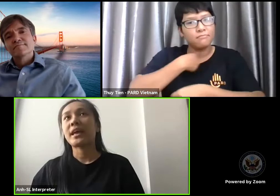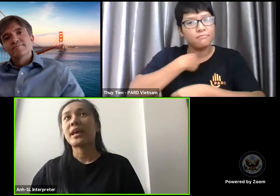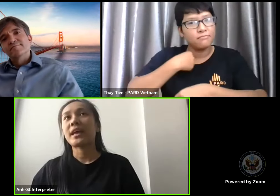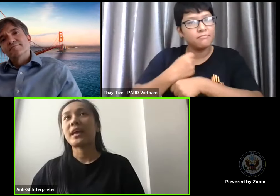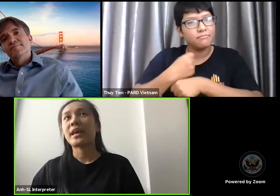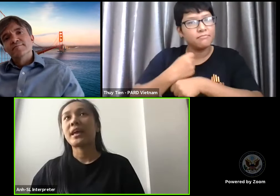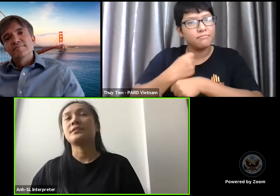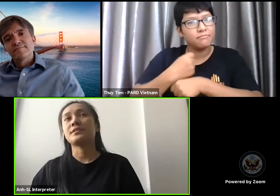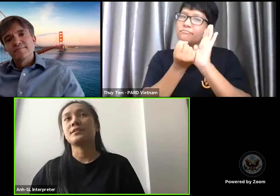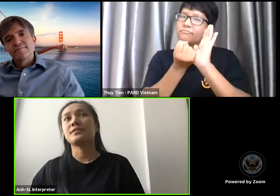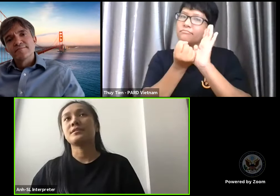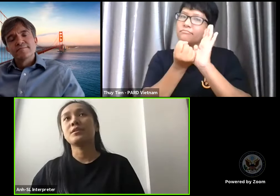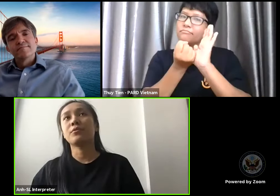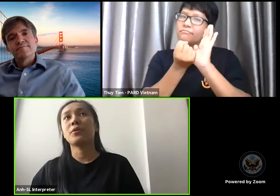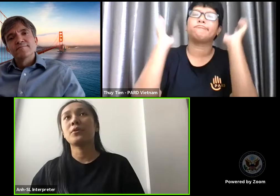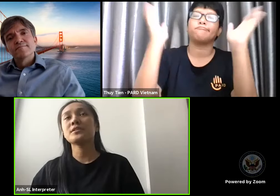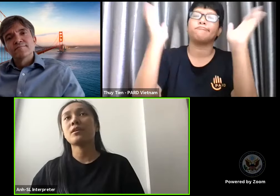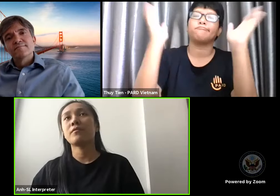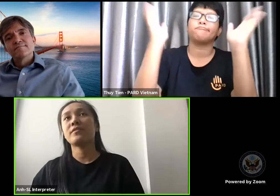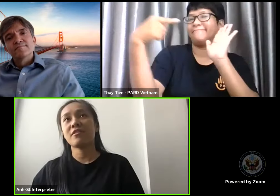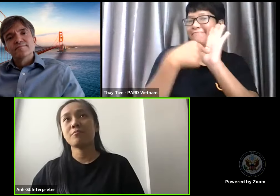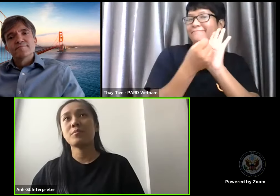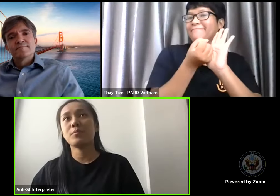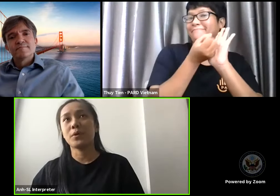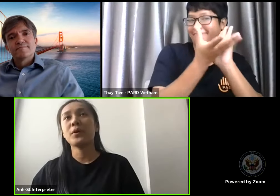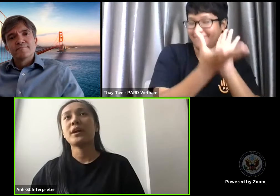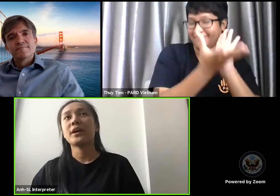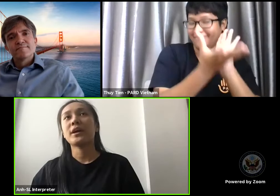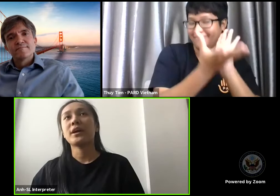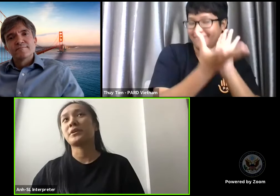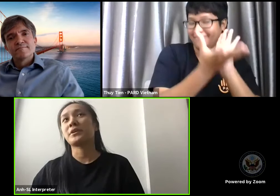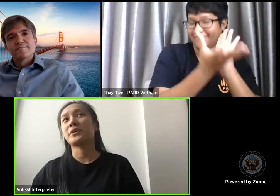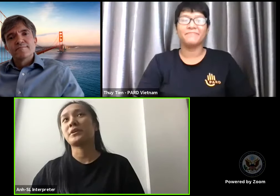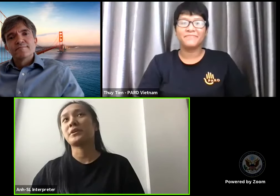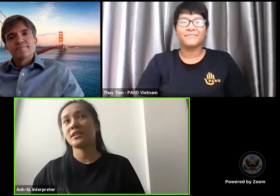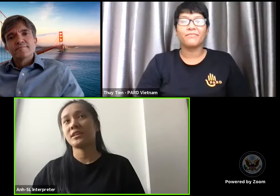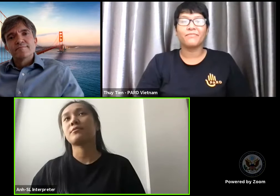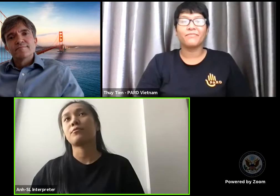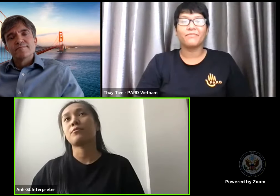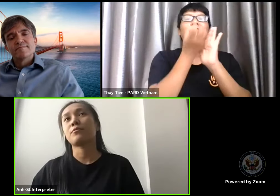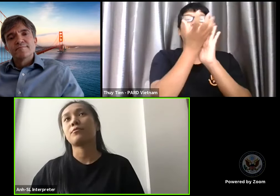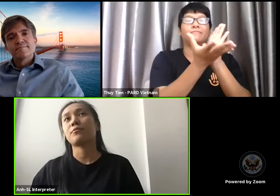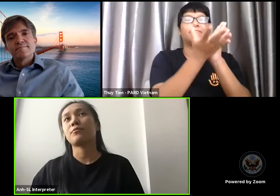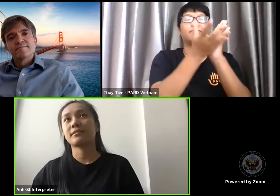and this is the voice of deaf people and where we can advocate for our rights.